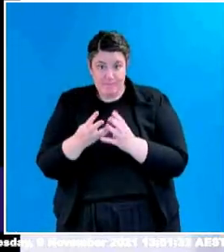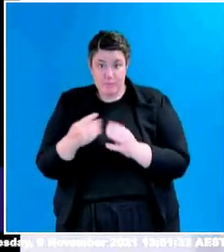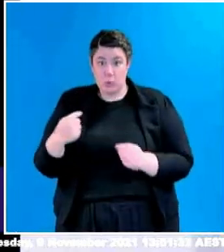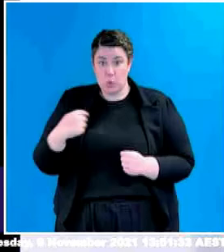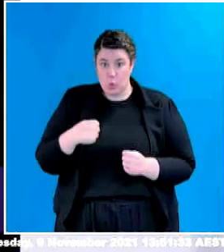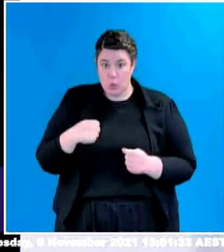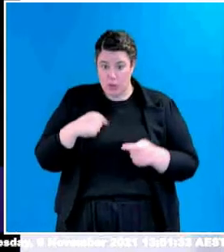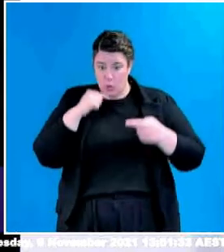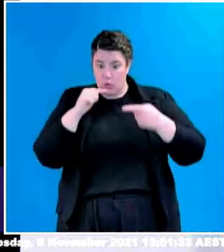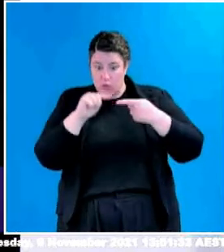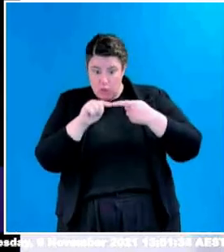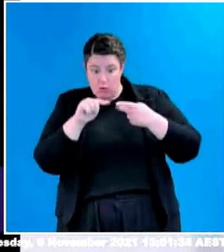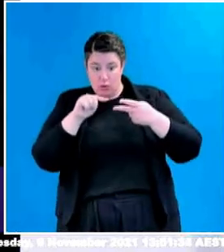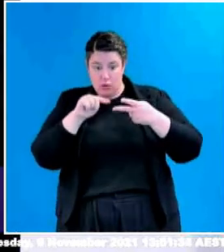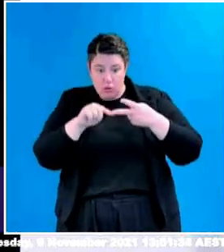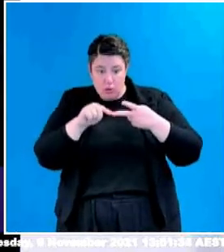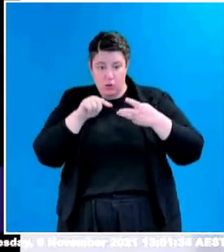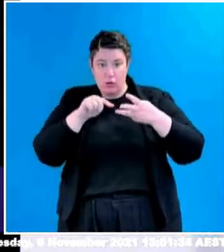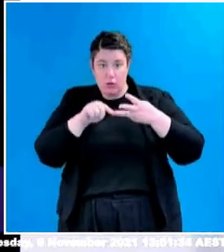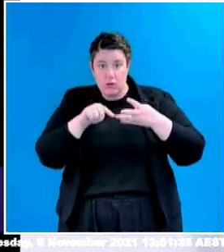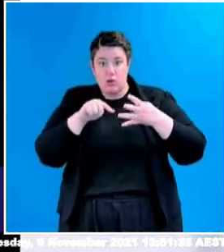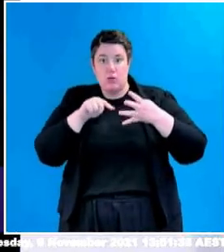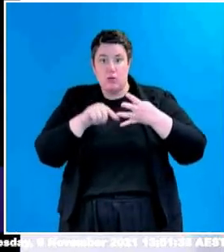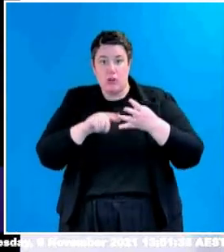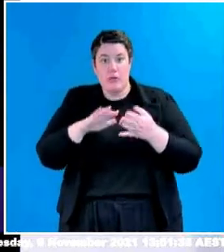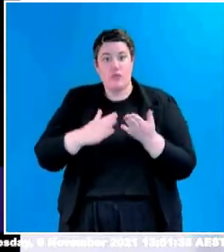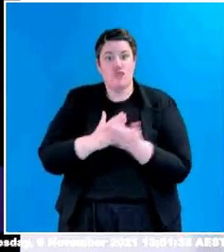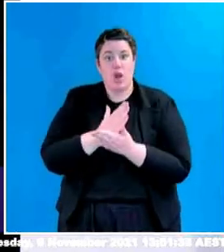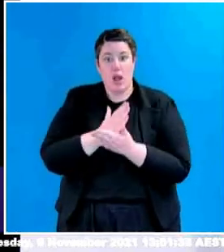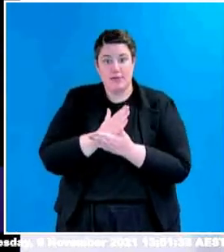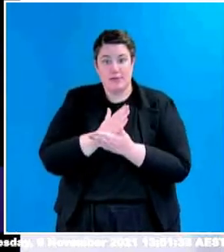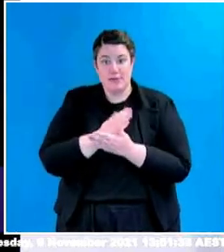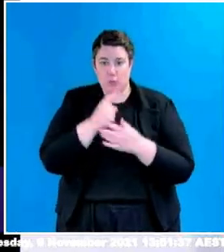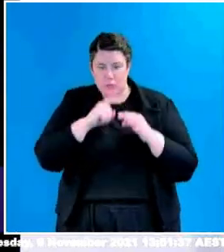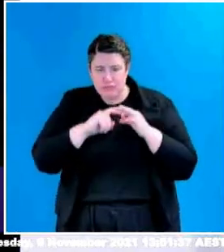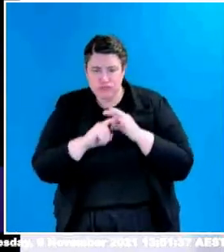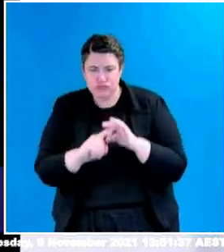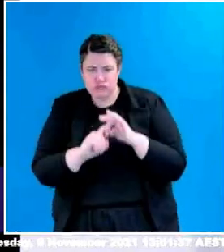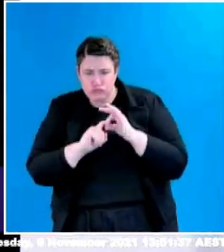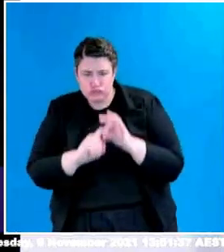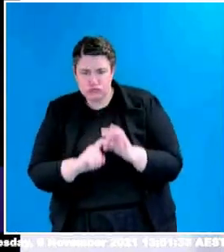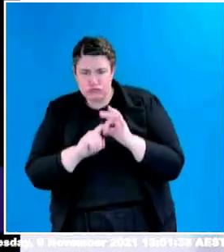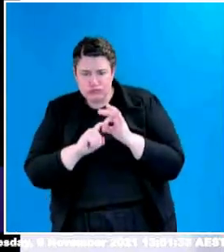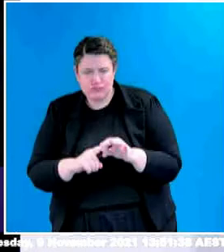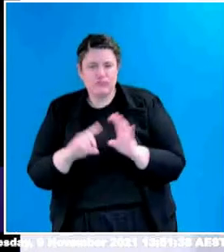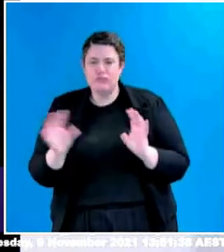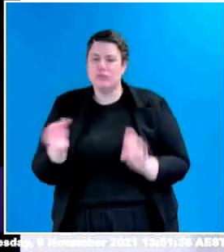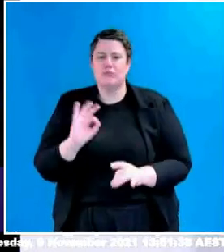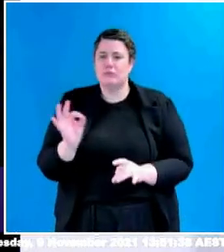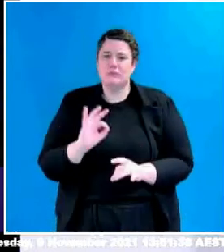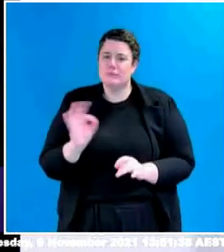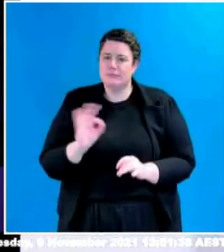by one of the rights, working through the extent to which the Commonwealth complies with those rights.